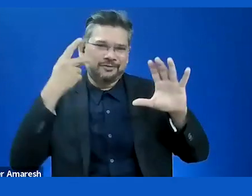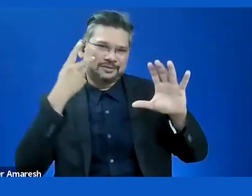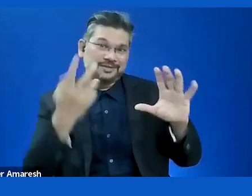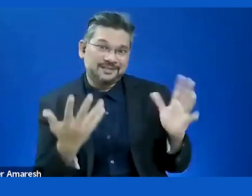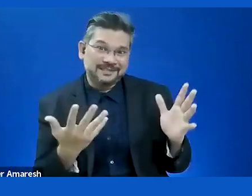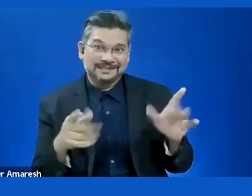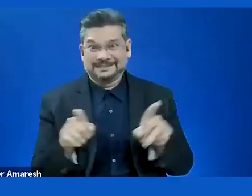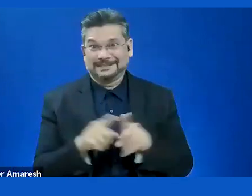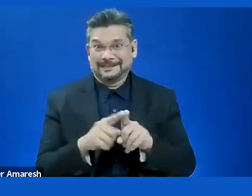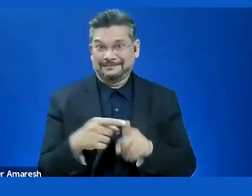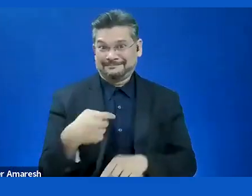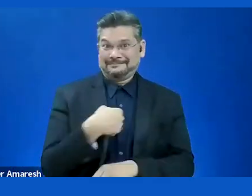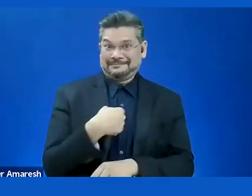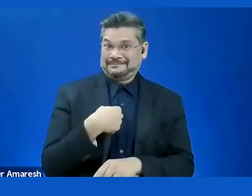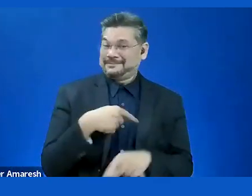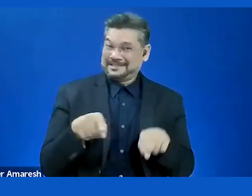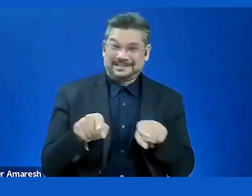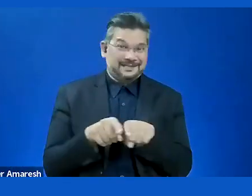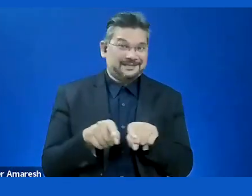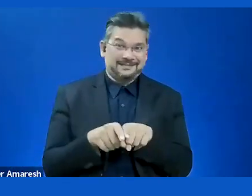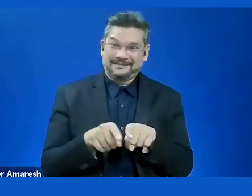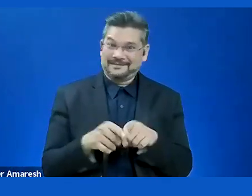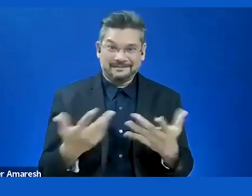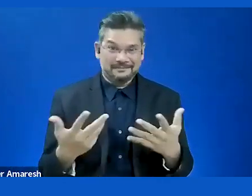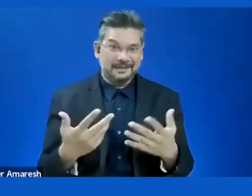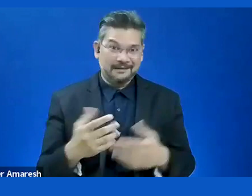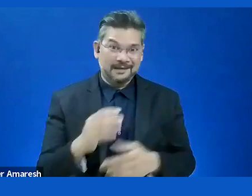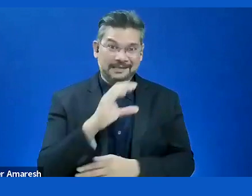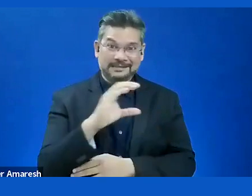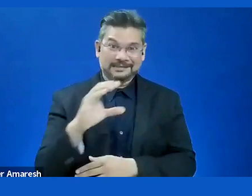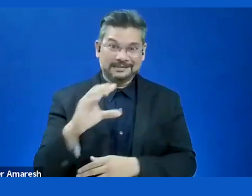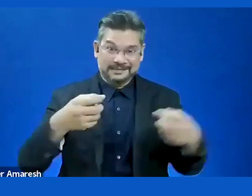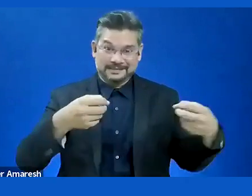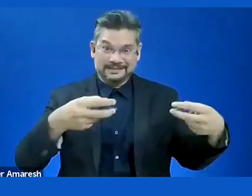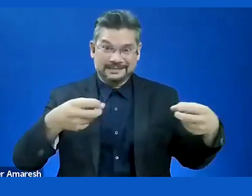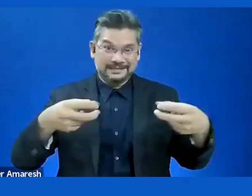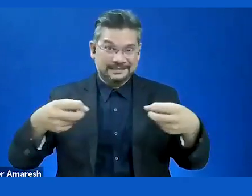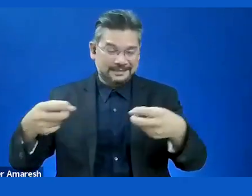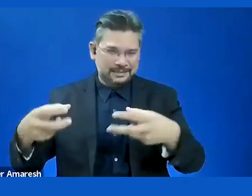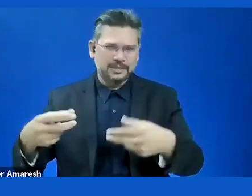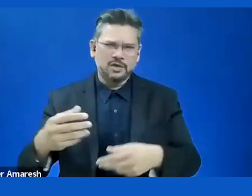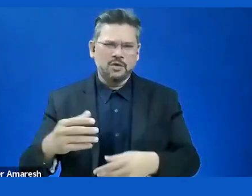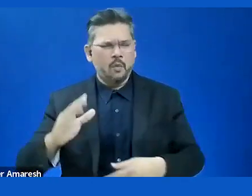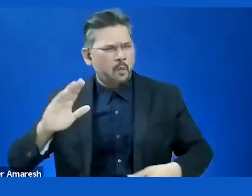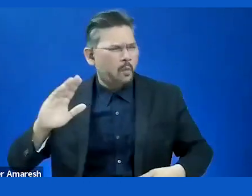I wished there was closed caption service for all audio visual medium, including news